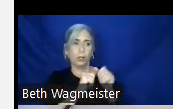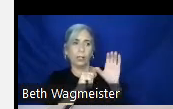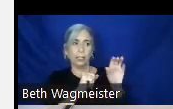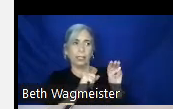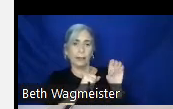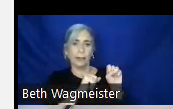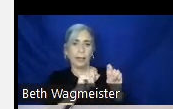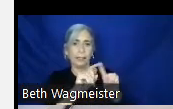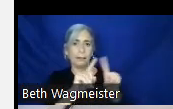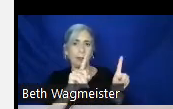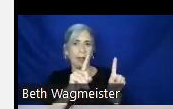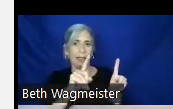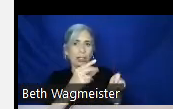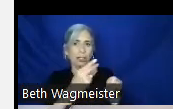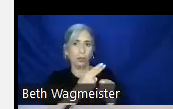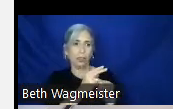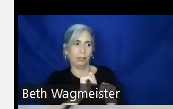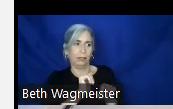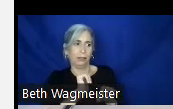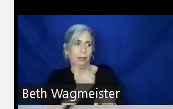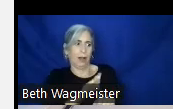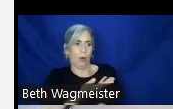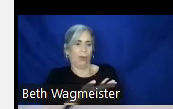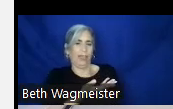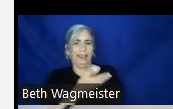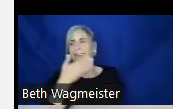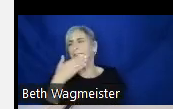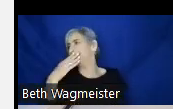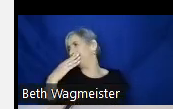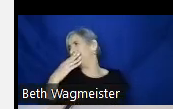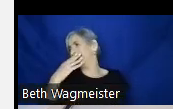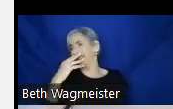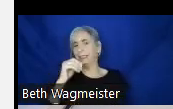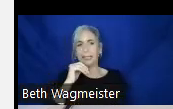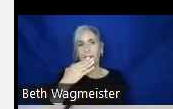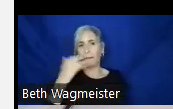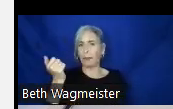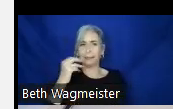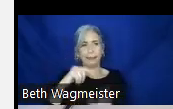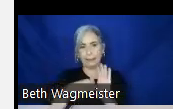That is like using our own thing. That is not the best example. Maybe you know